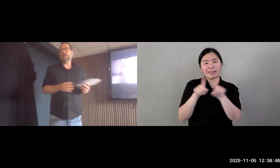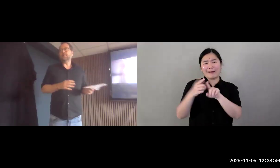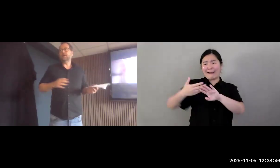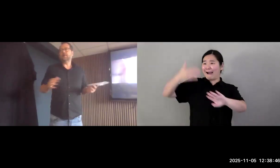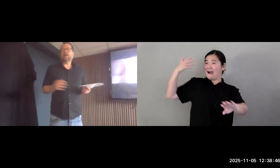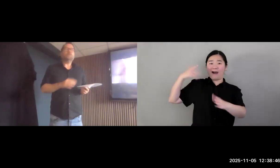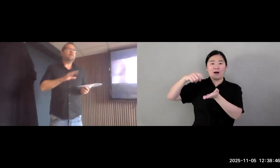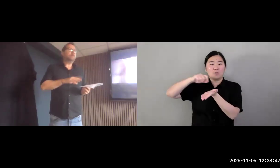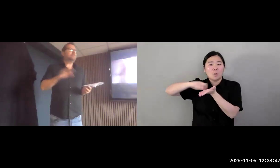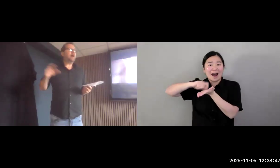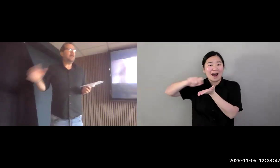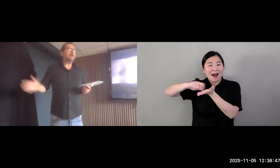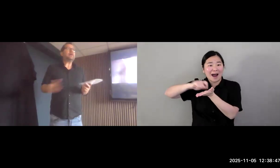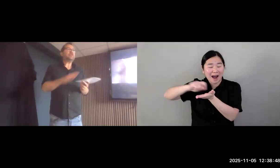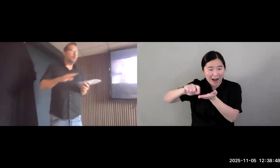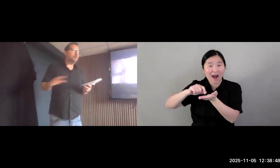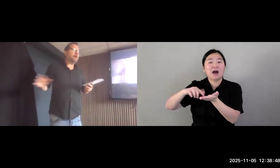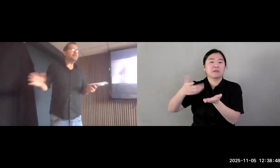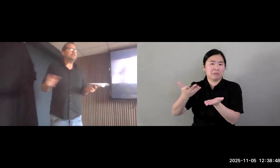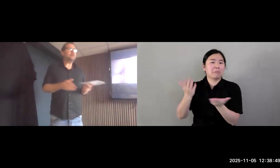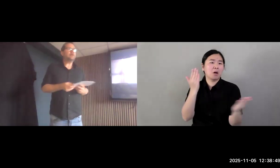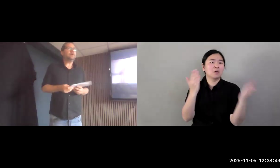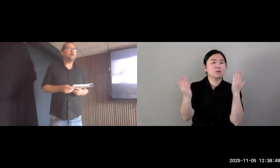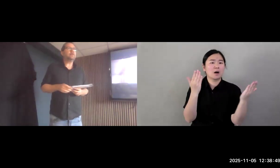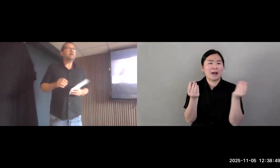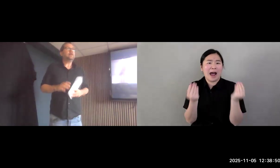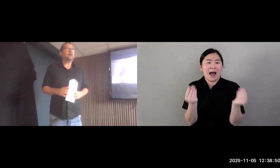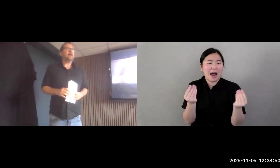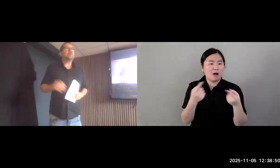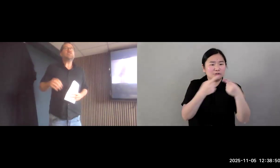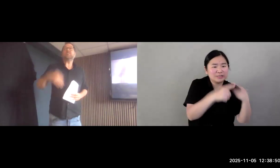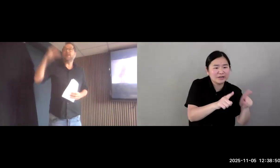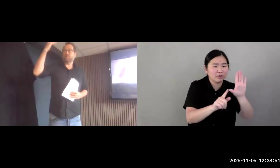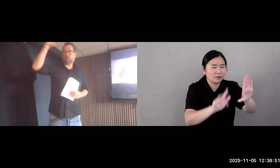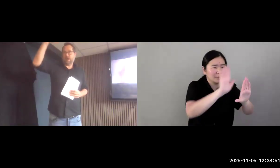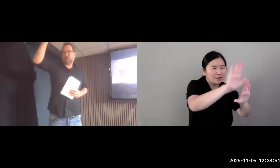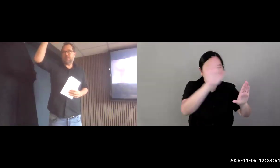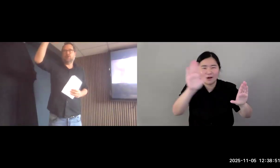That idea is that if you have different dialects or varieties that are related, that they descend from a single